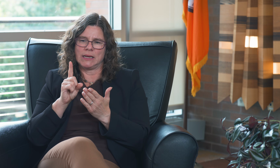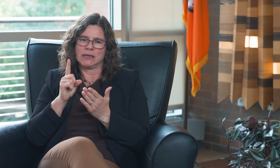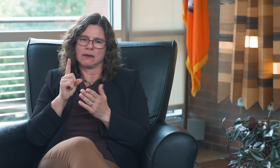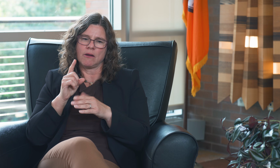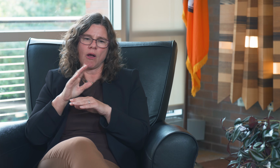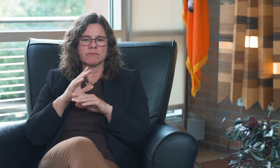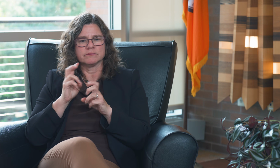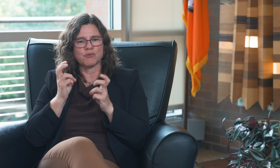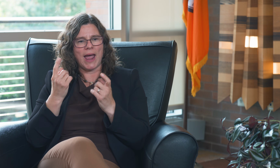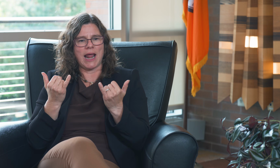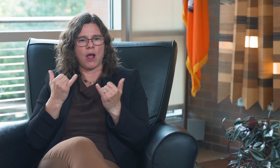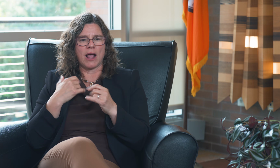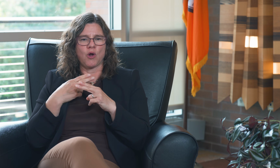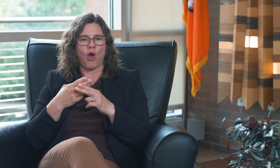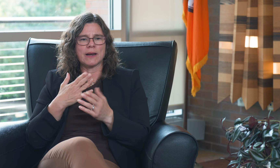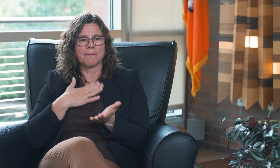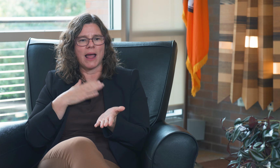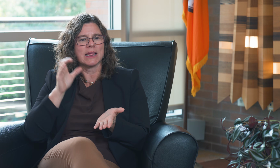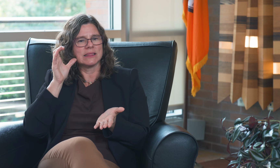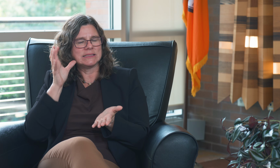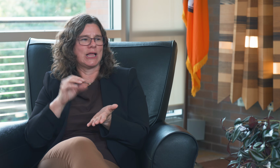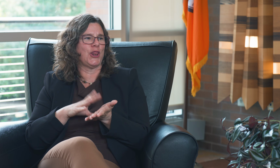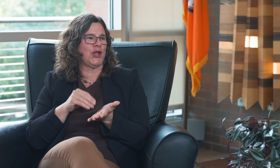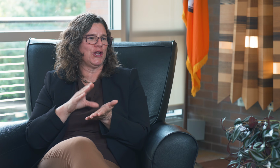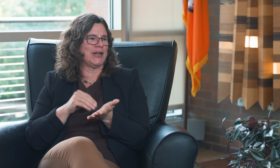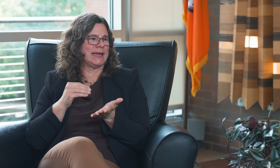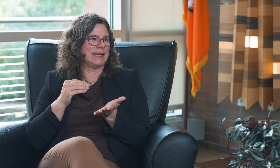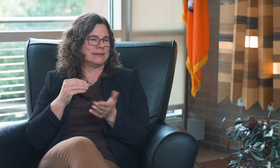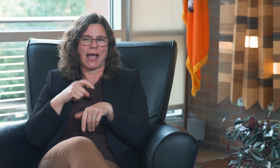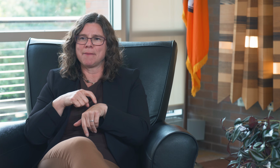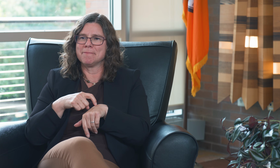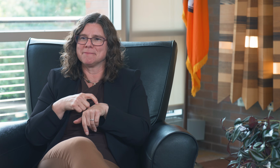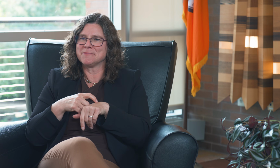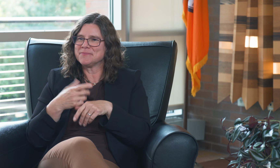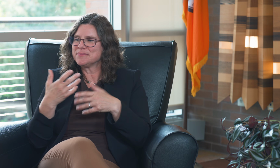right now I'm calling it my “listening and learning era.”